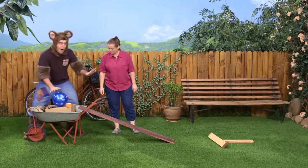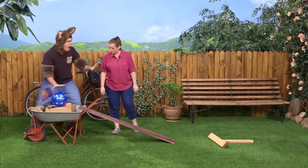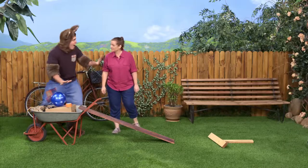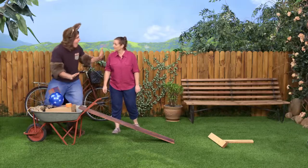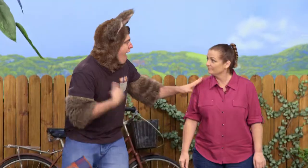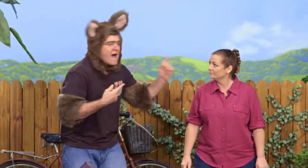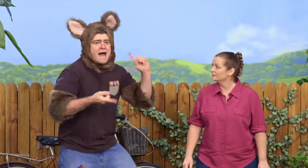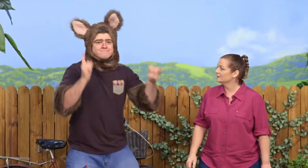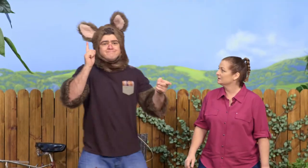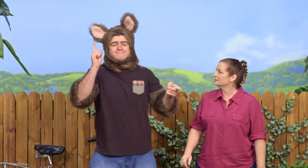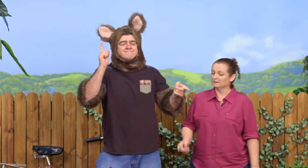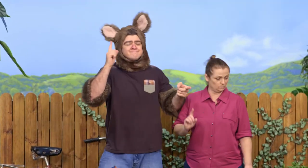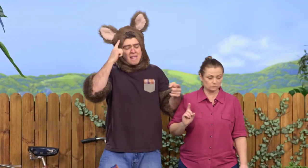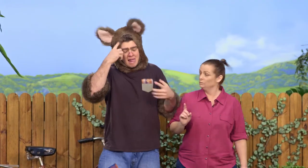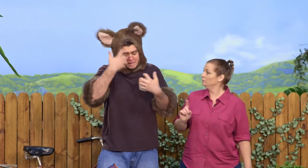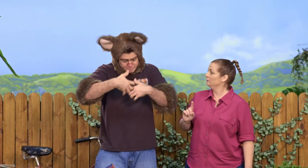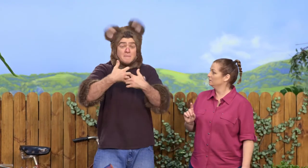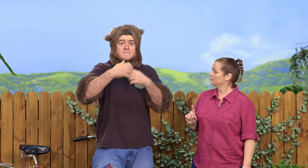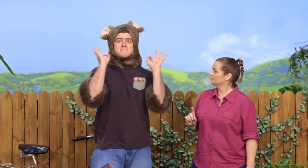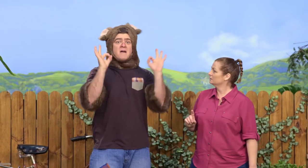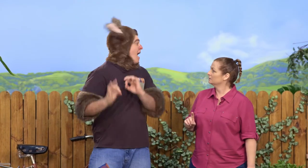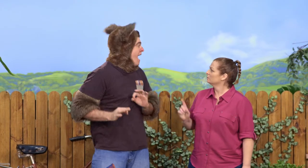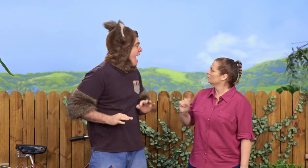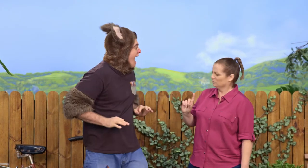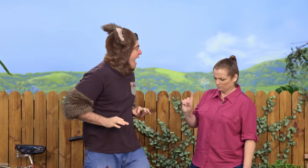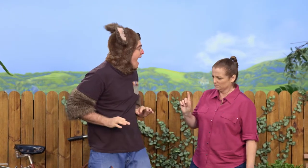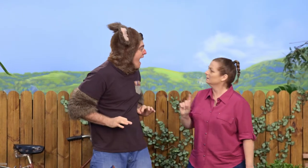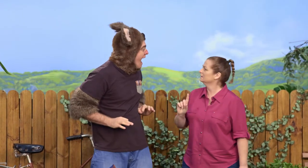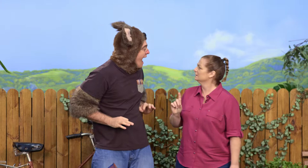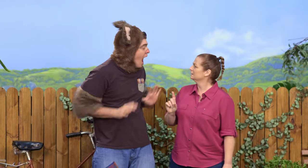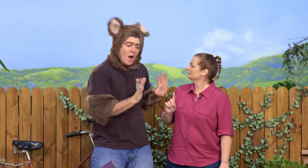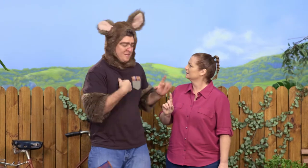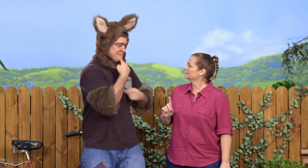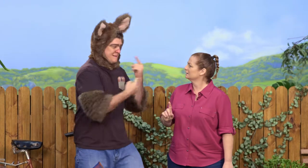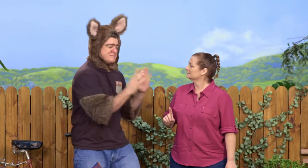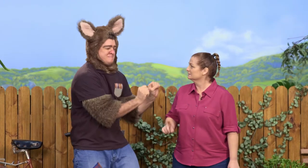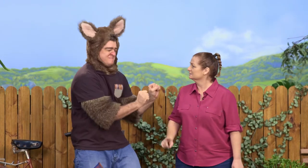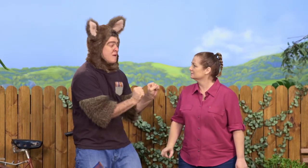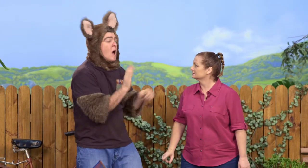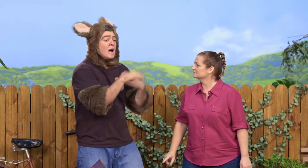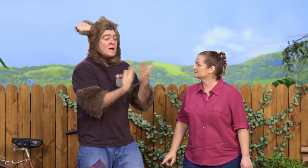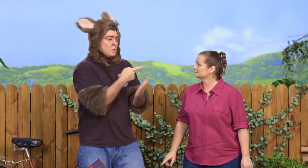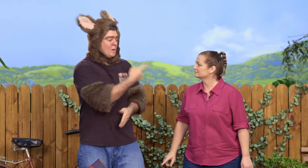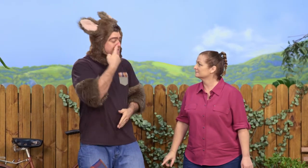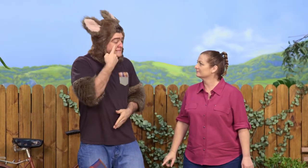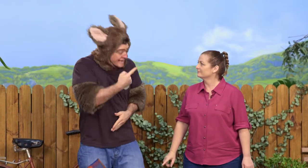Ah, I've got it! I found the solution to my problem. Ooh, what is it? Oh, I won't tell you yet, Sally.